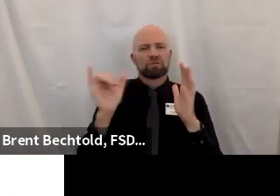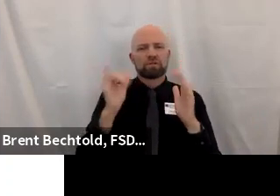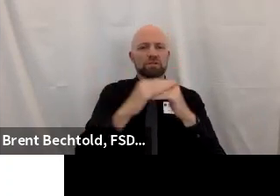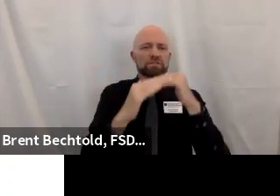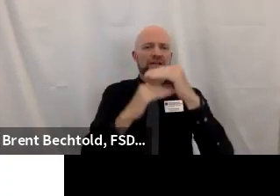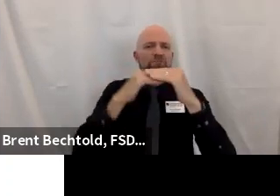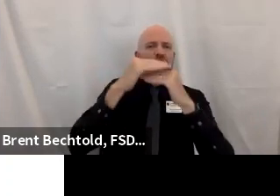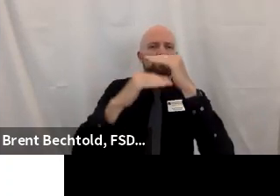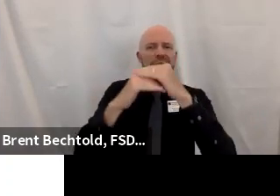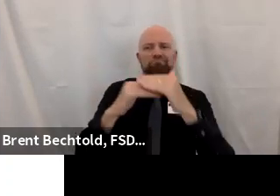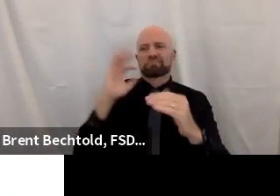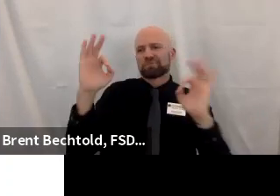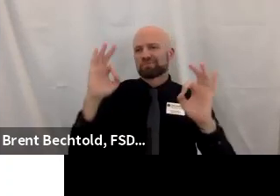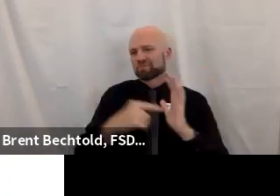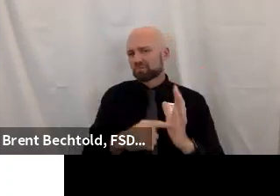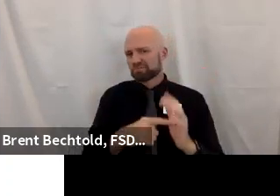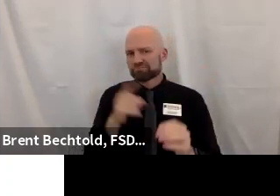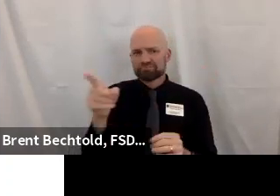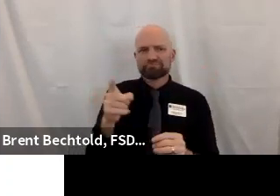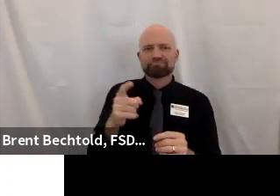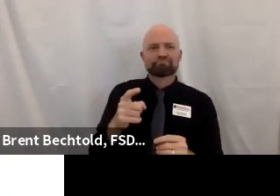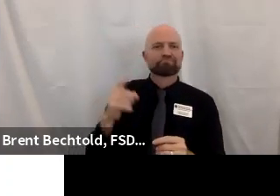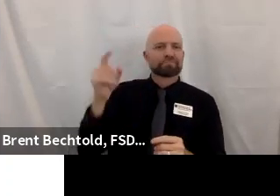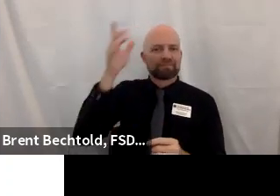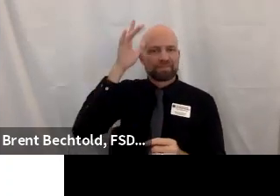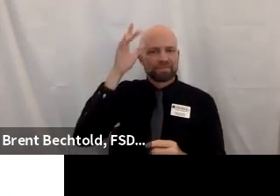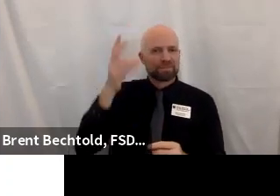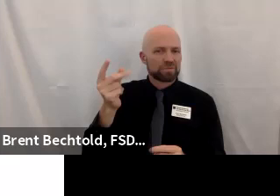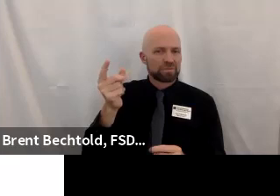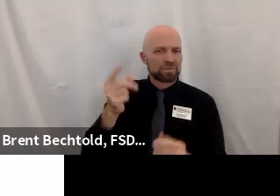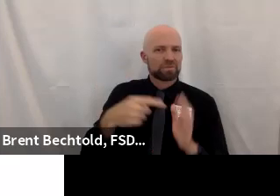For assisted reading, like scaffolding, that is a great